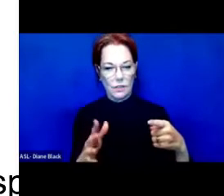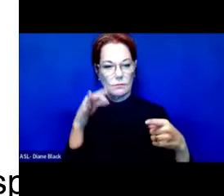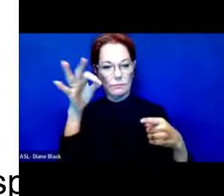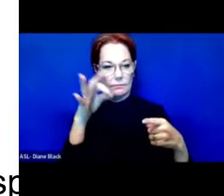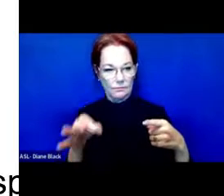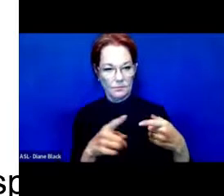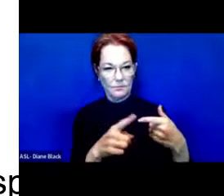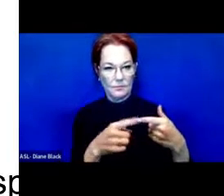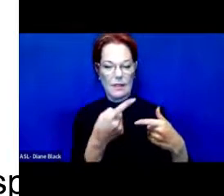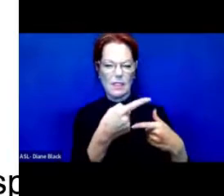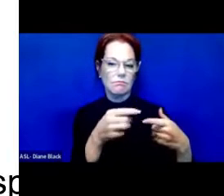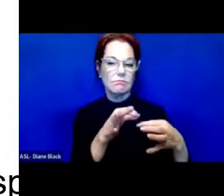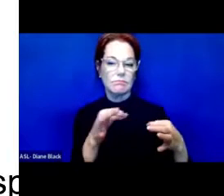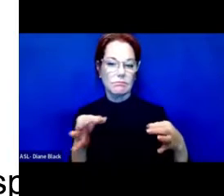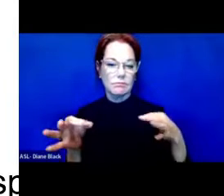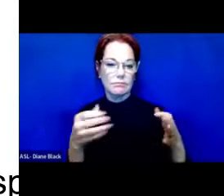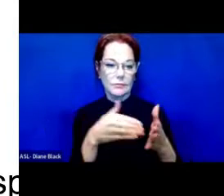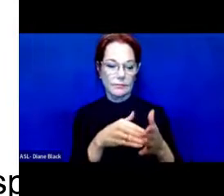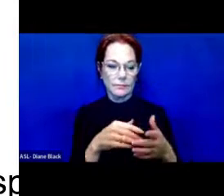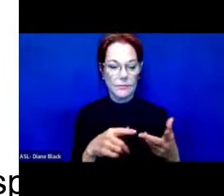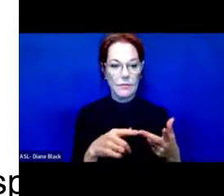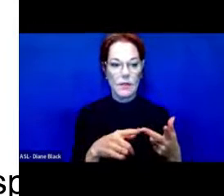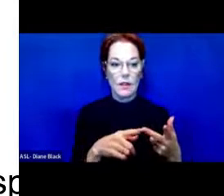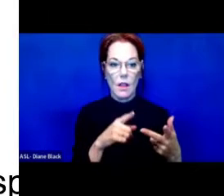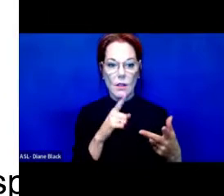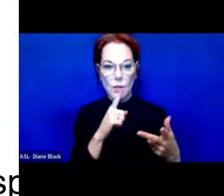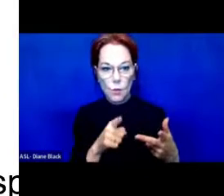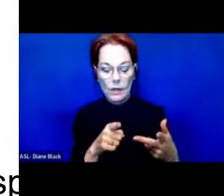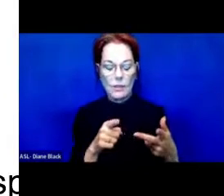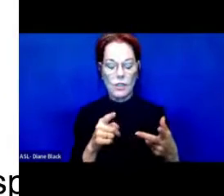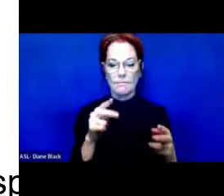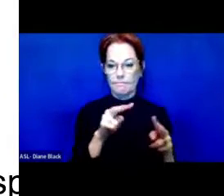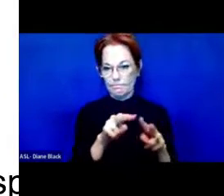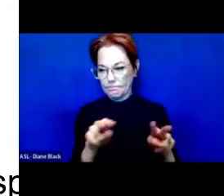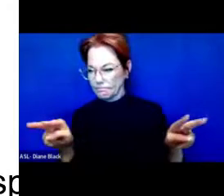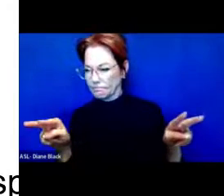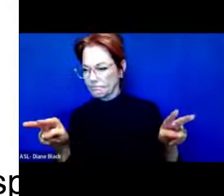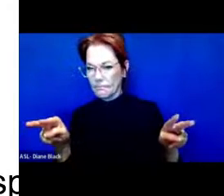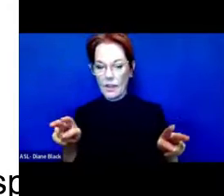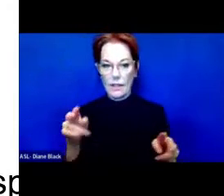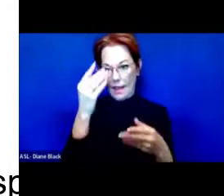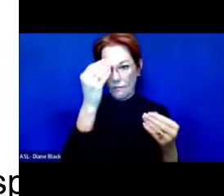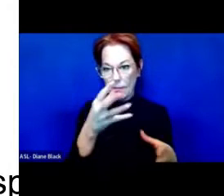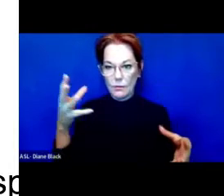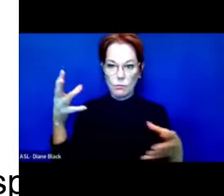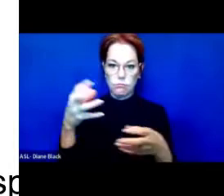restates that. So really doing a landscape review, synthesizing that information into a recommendations document. And